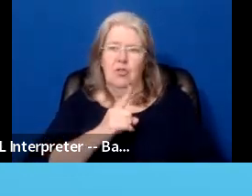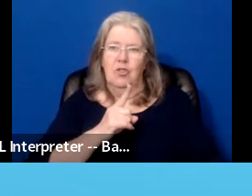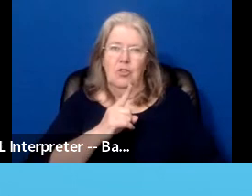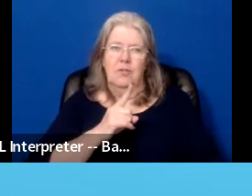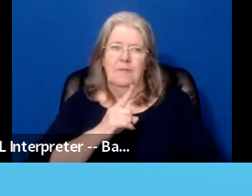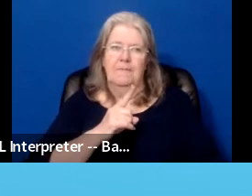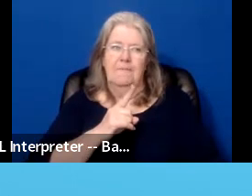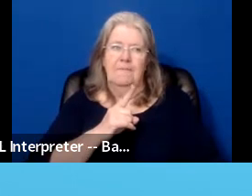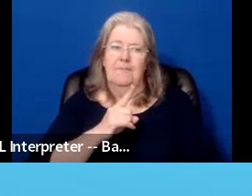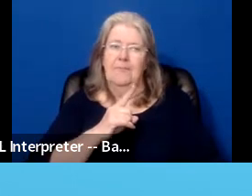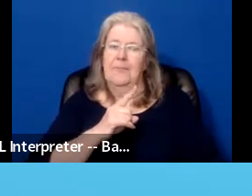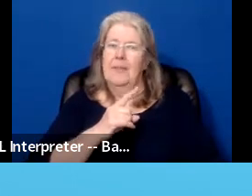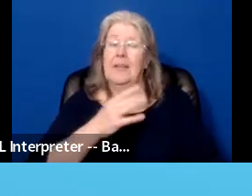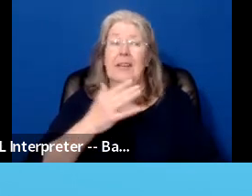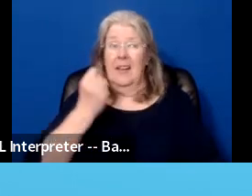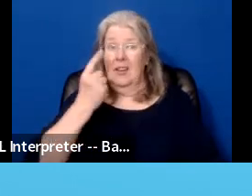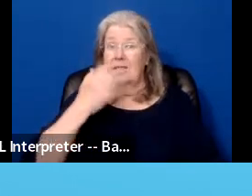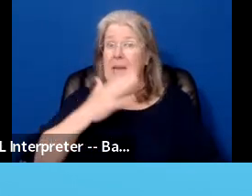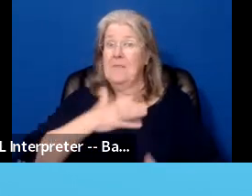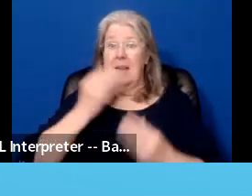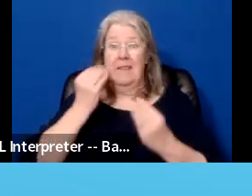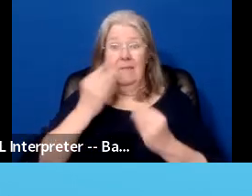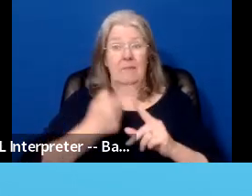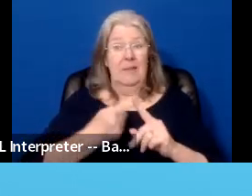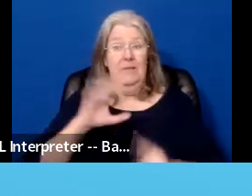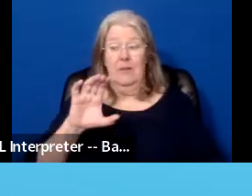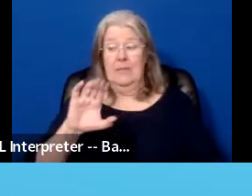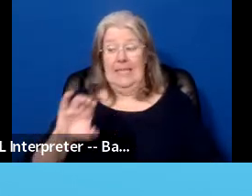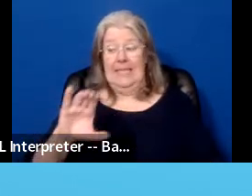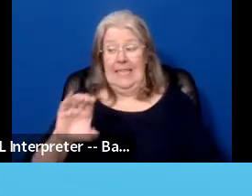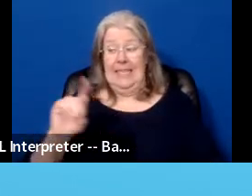is like I said, my source of information. I believe, with most of those vaccines, though